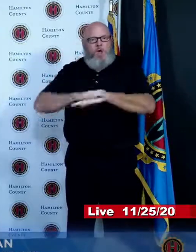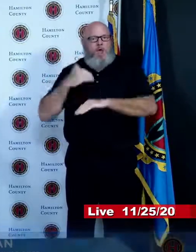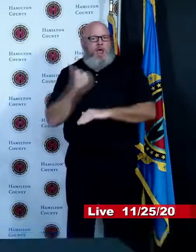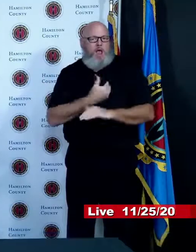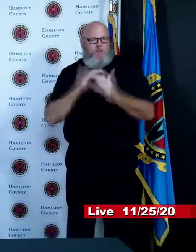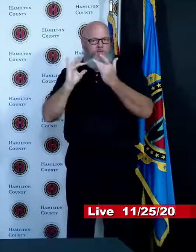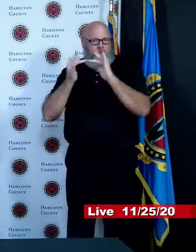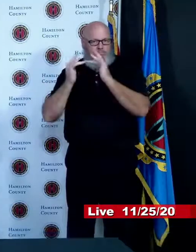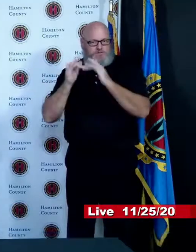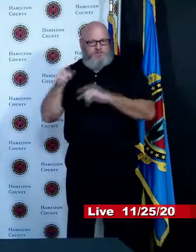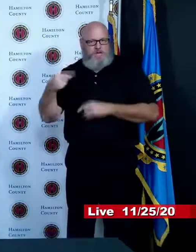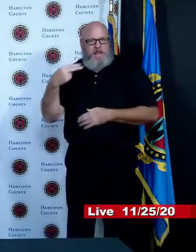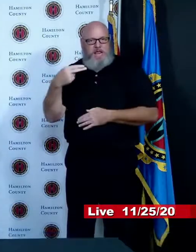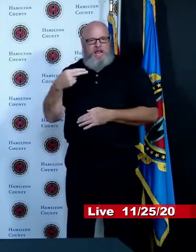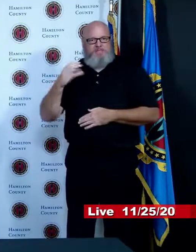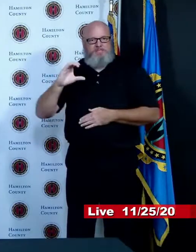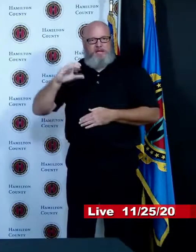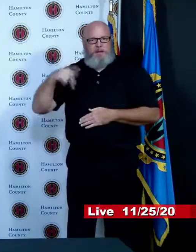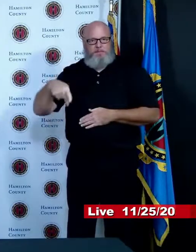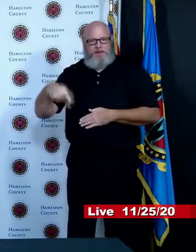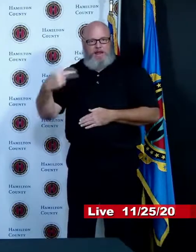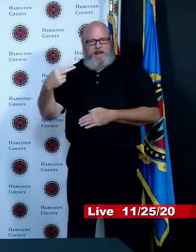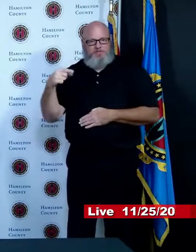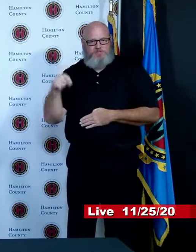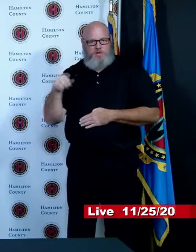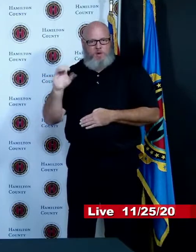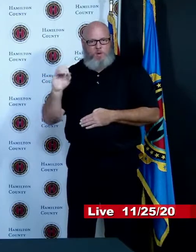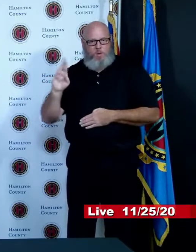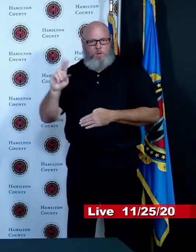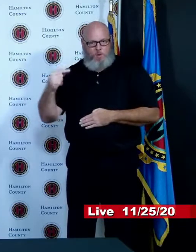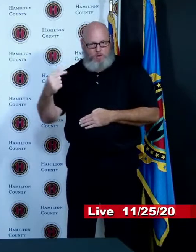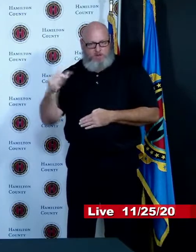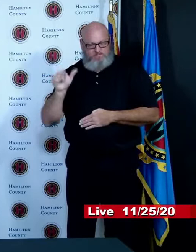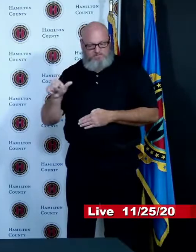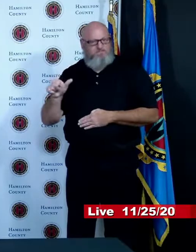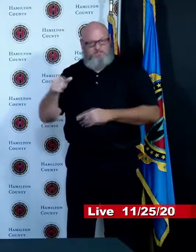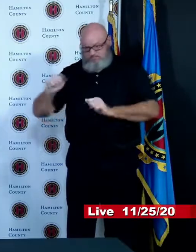as a link to the Health Collaborative's test and protect program which is funded by Hamilton County